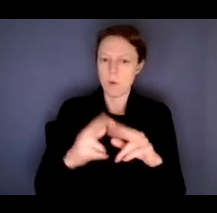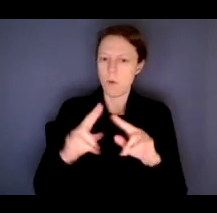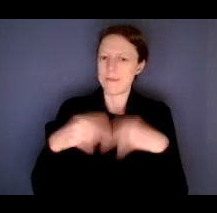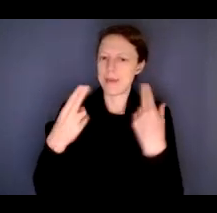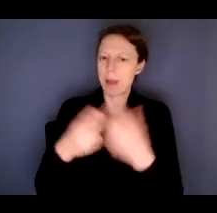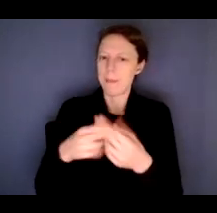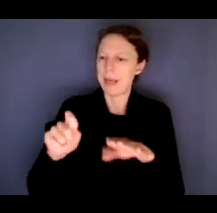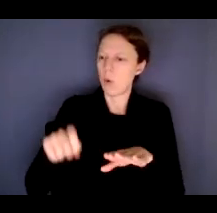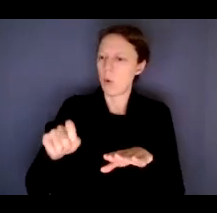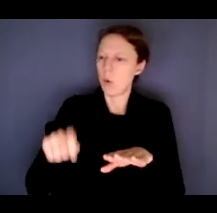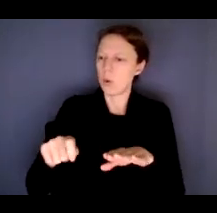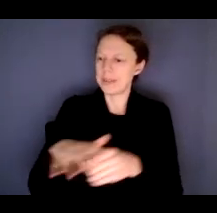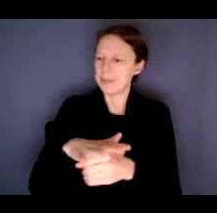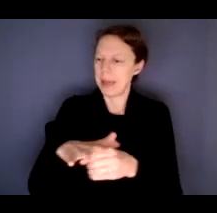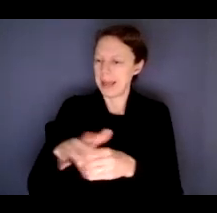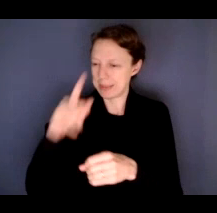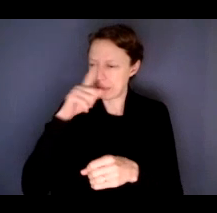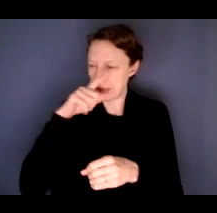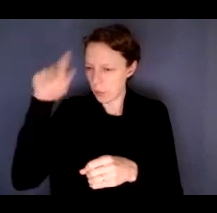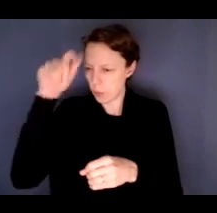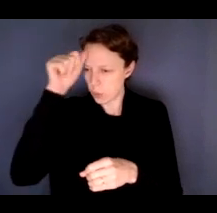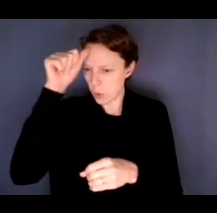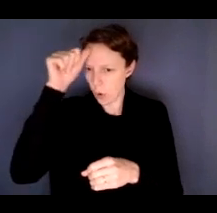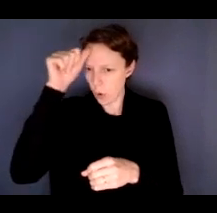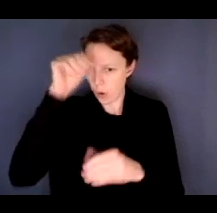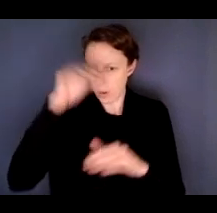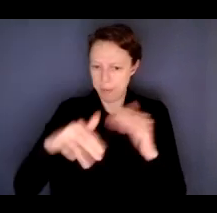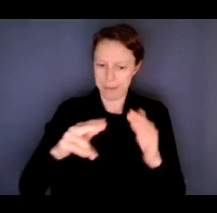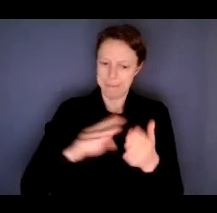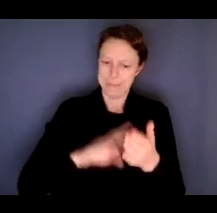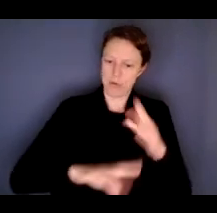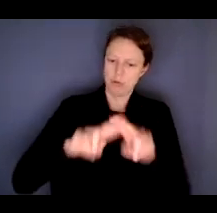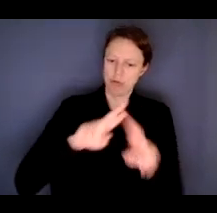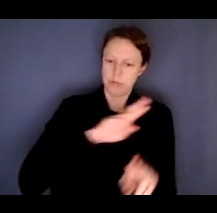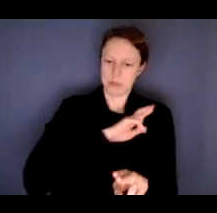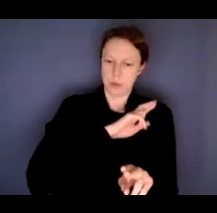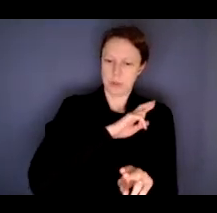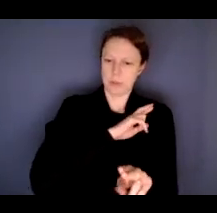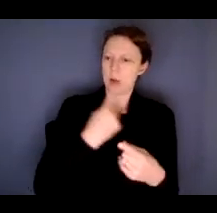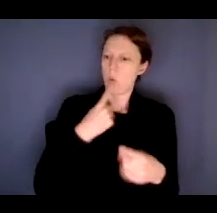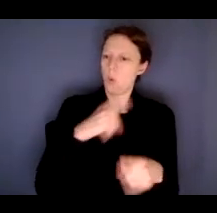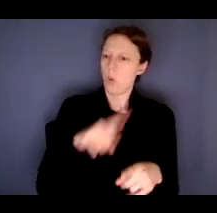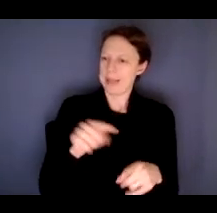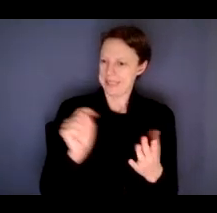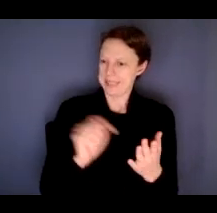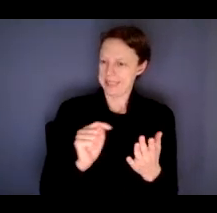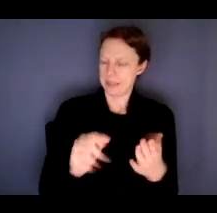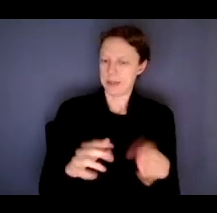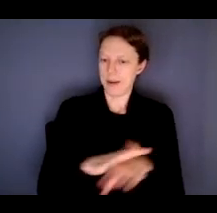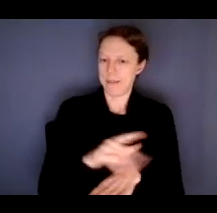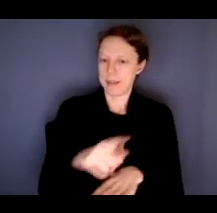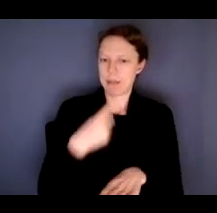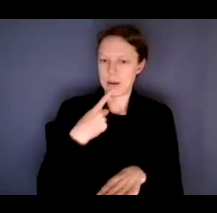with parental responsibility orders. It covers those sorts of relationships as well. In terms